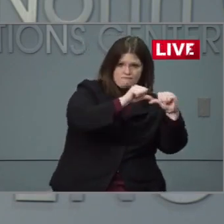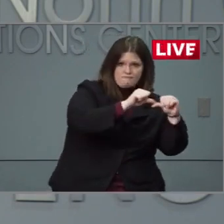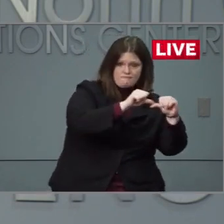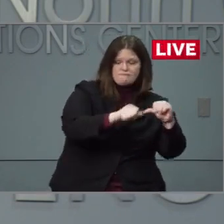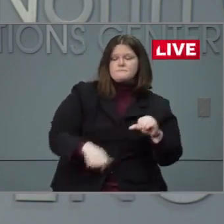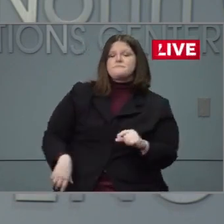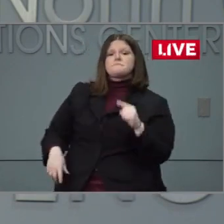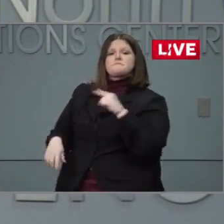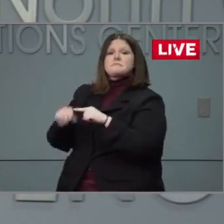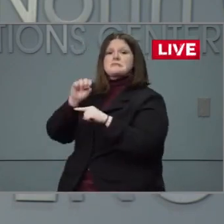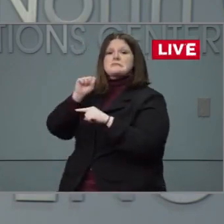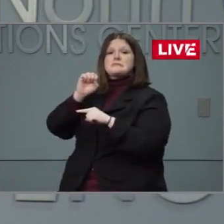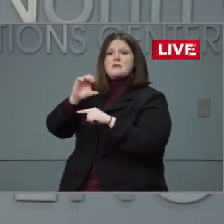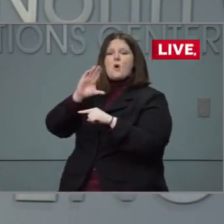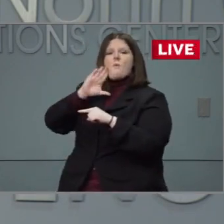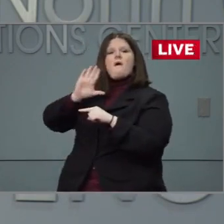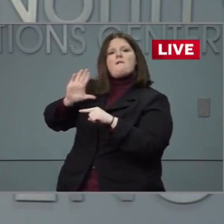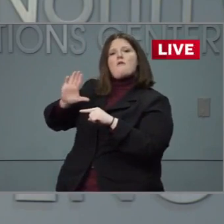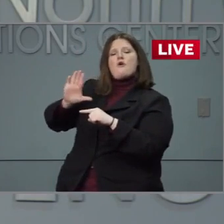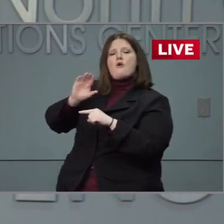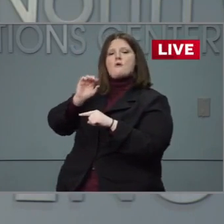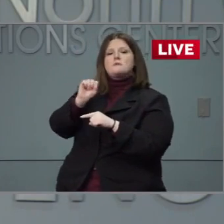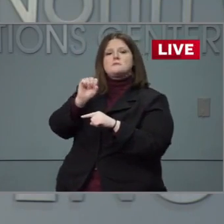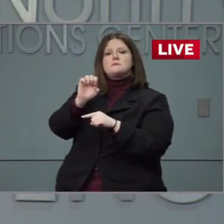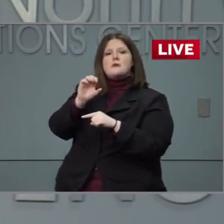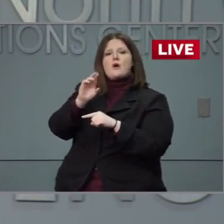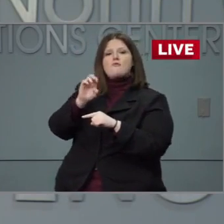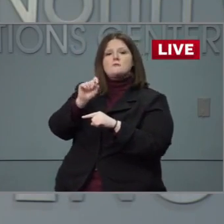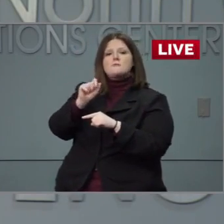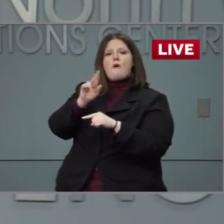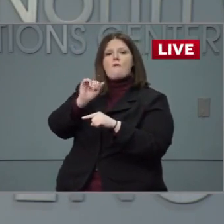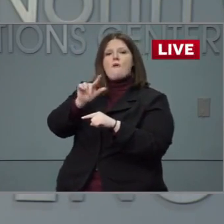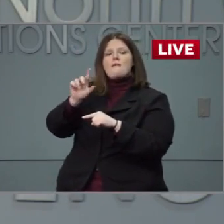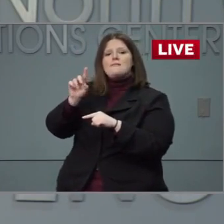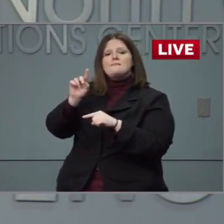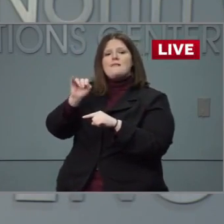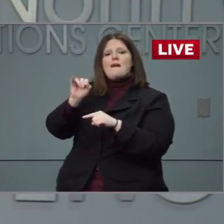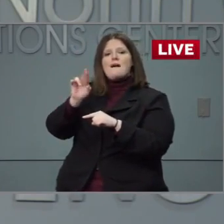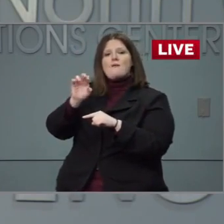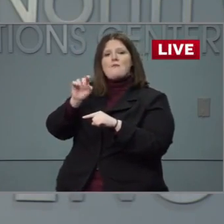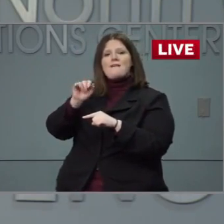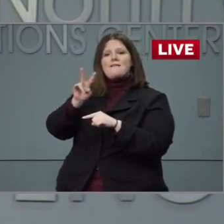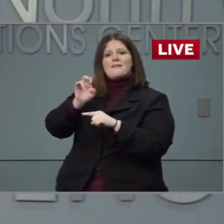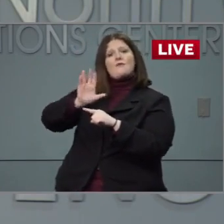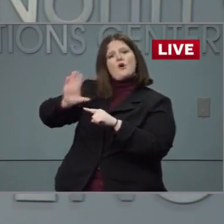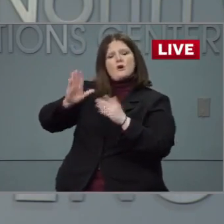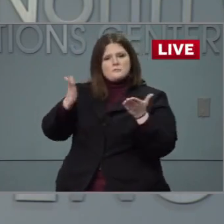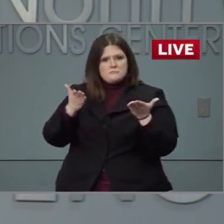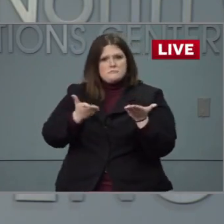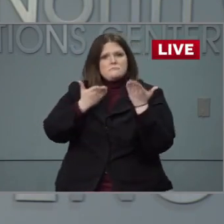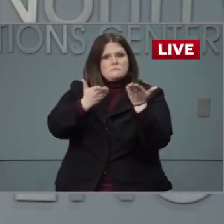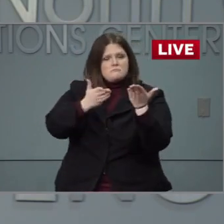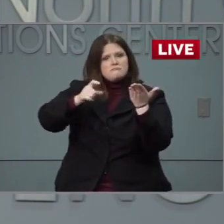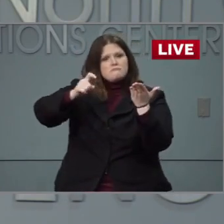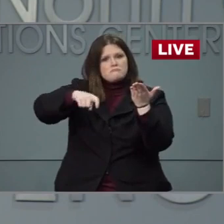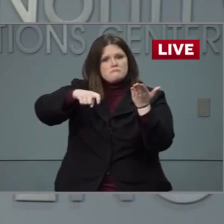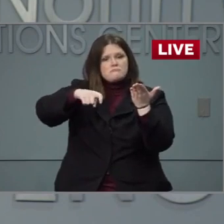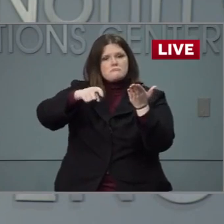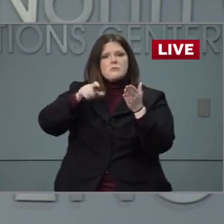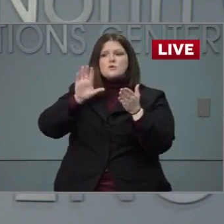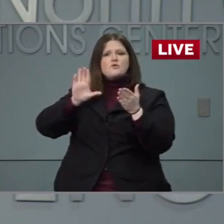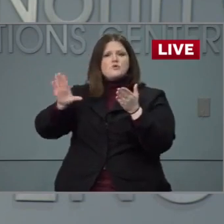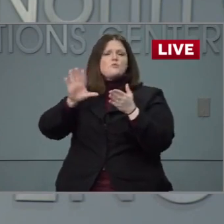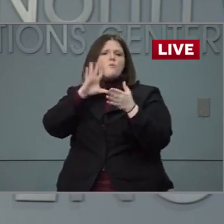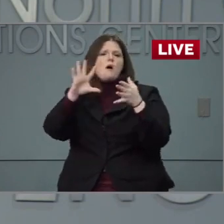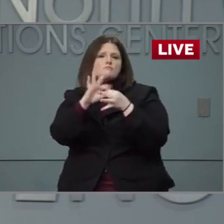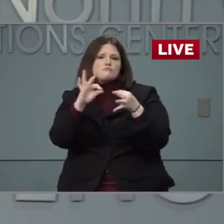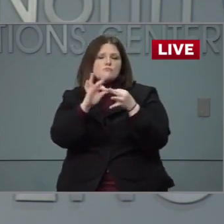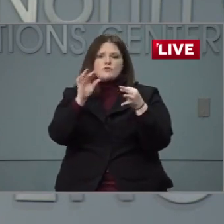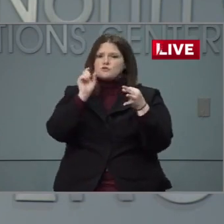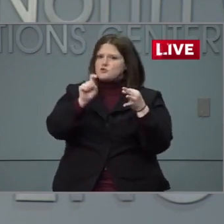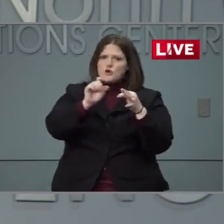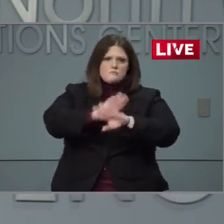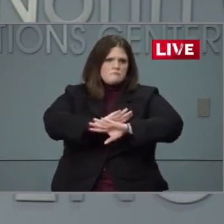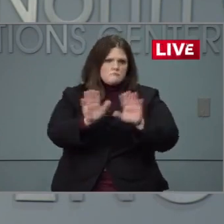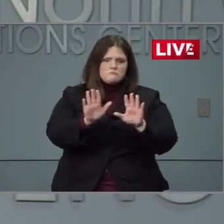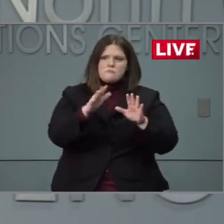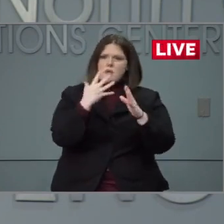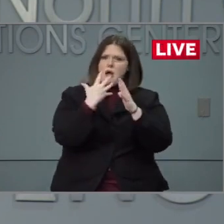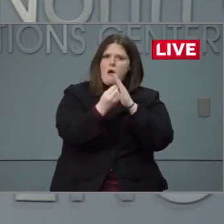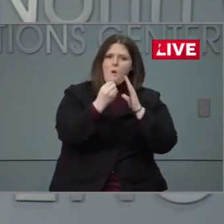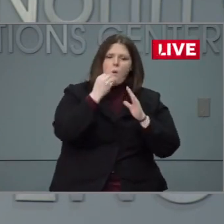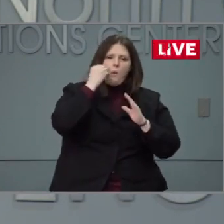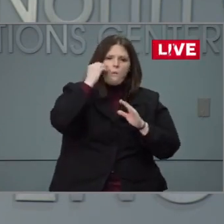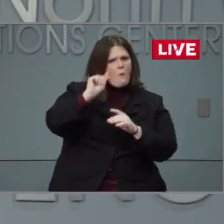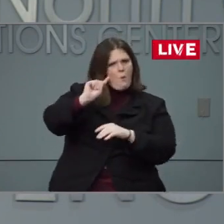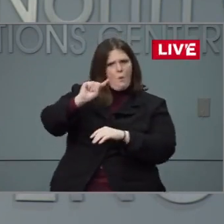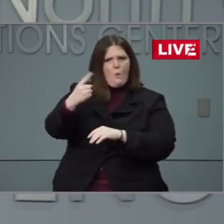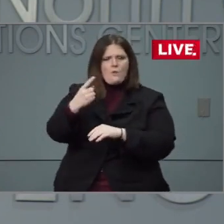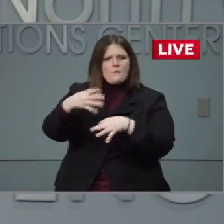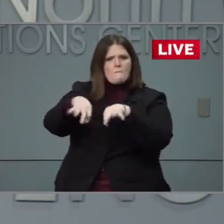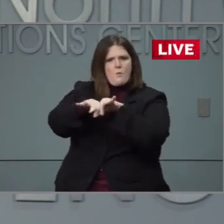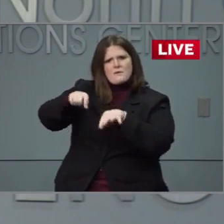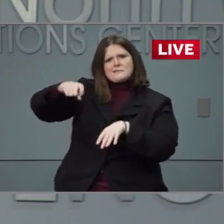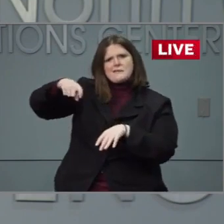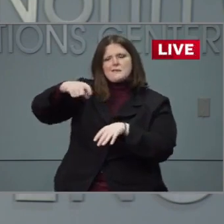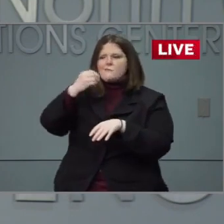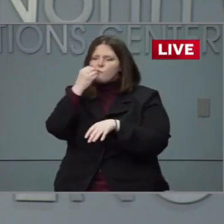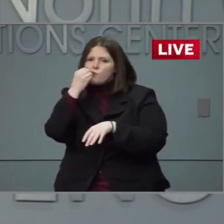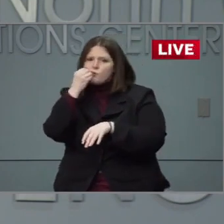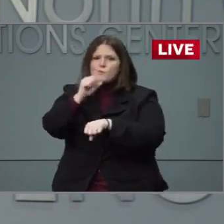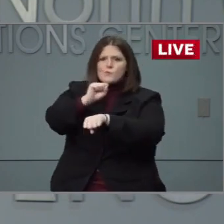DR. COHEN WILL ALSO ISSUE A NEW SECRETARIAL DIRECTIVE TO CAUTION IN STARK TERMS AGAINST HAVING, AGAINST LEAVING YOUR HOME FOR ANY REASON OTHER THAN WORK, SCHOOL, HEALTHCARE NEEDS, OR